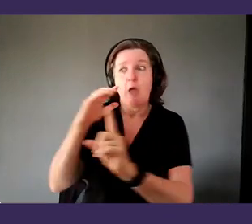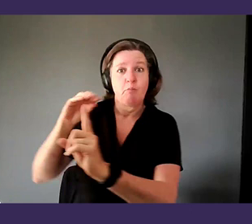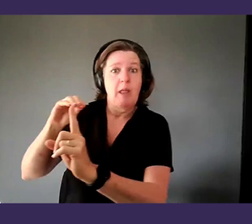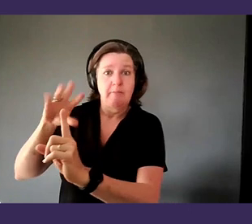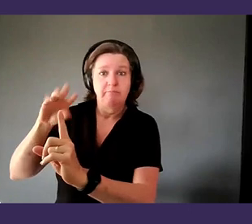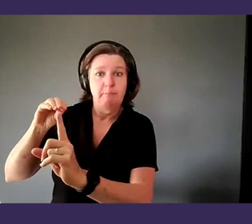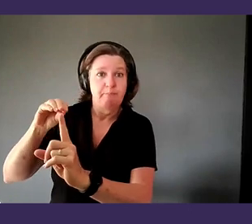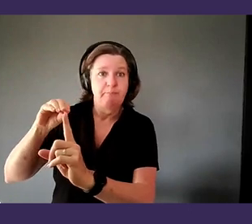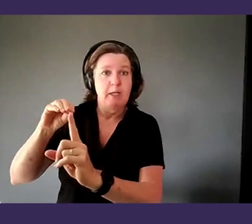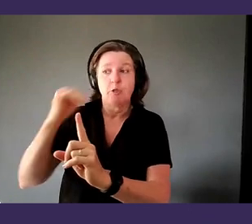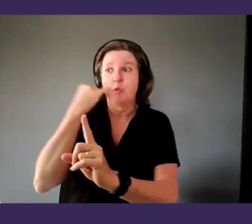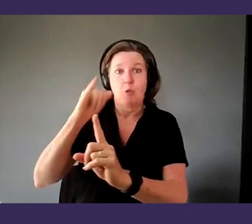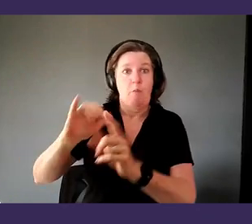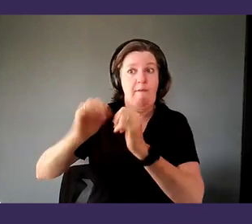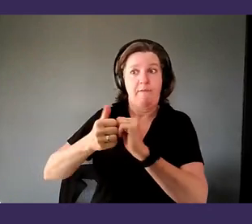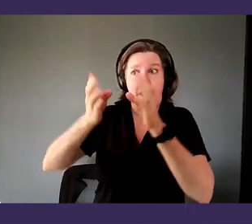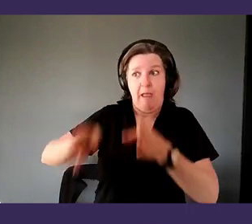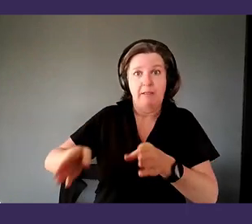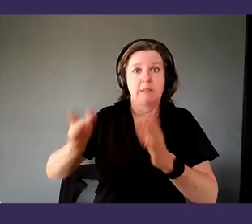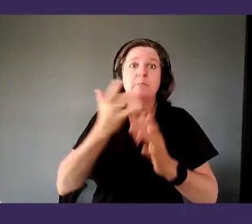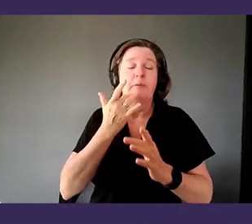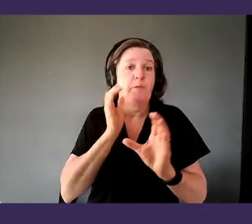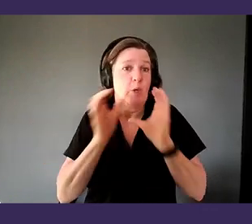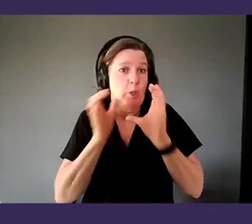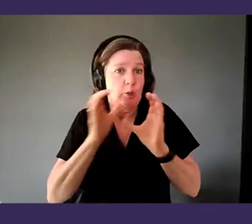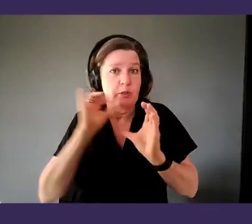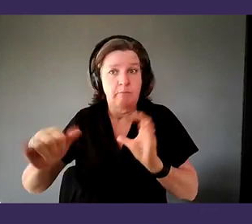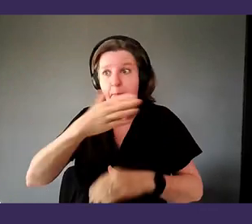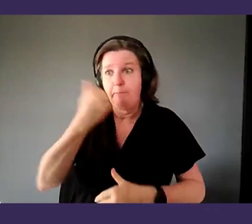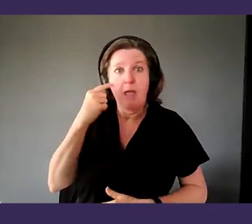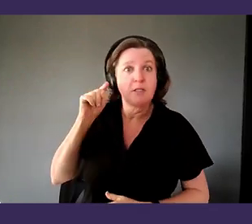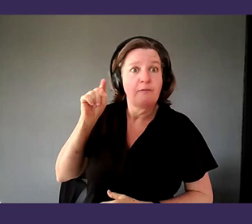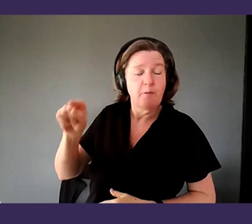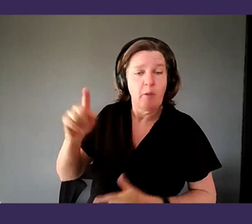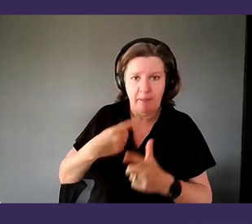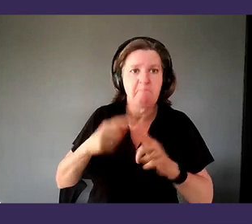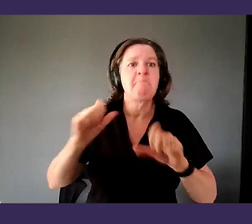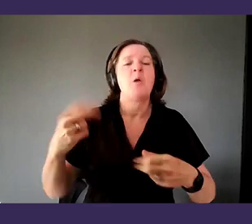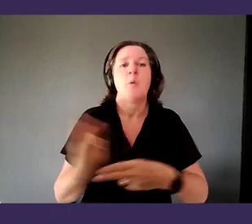would prefer to communicate, if that's best for them, then you know, we can use that as well.